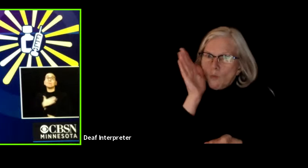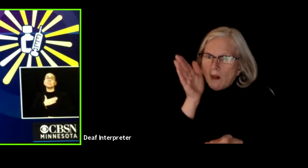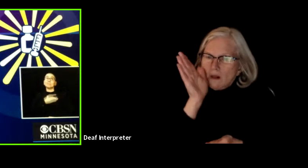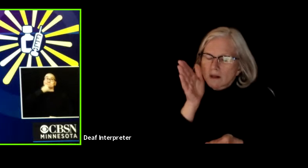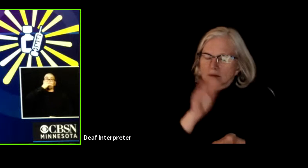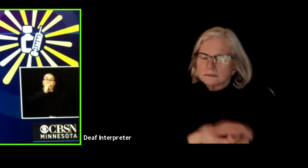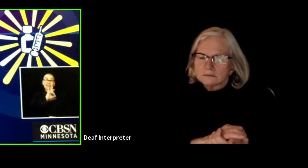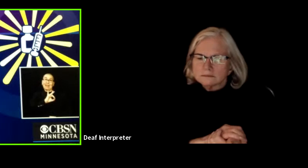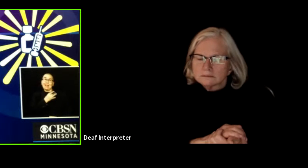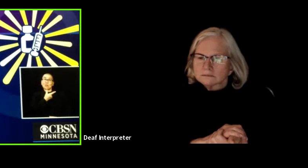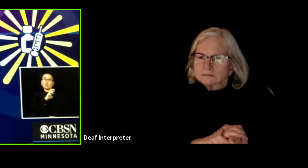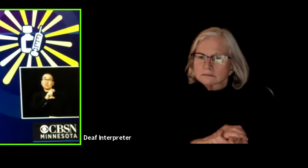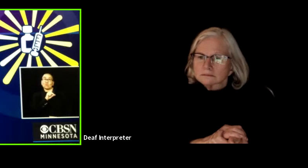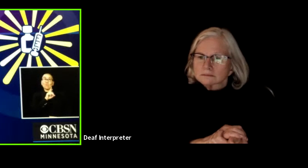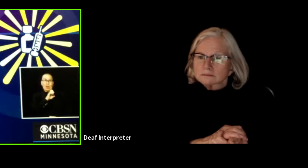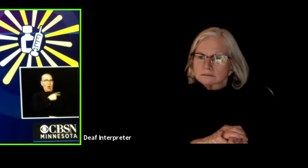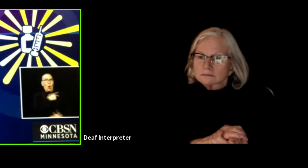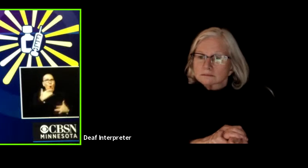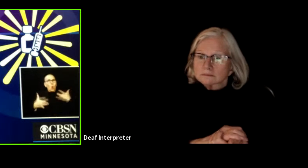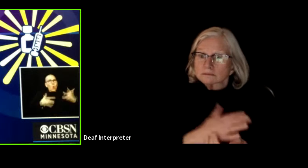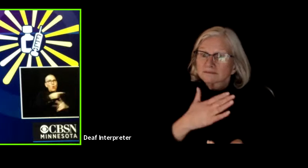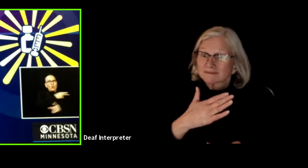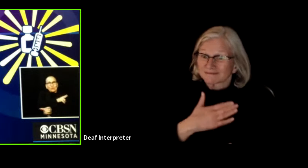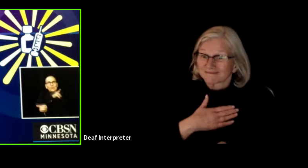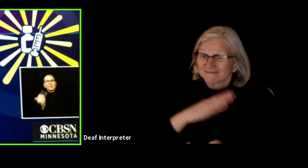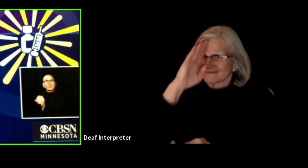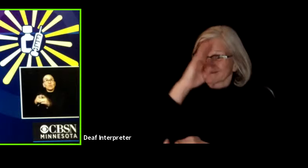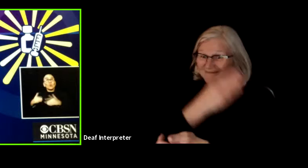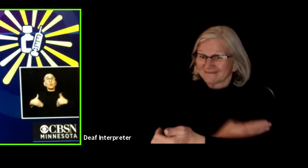IN YOUTH SPORTS FOR THE FIRST TIME IN A VERY, VERY LONG TIME